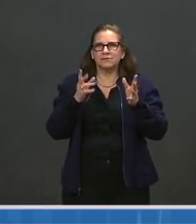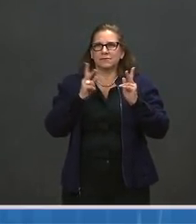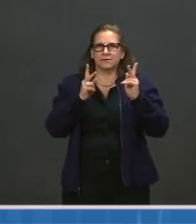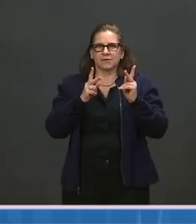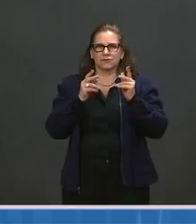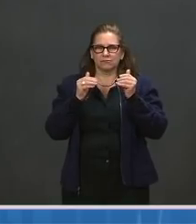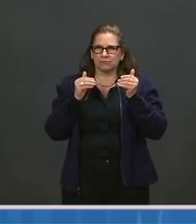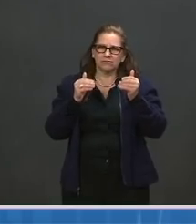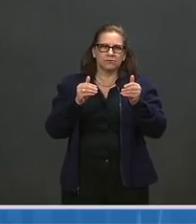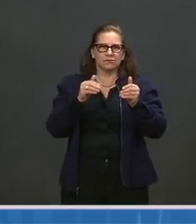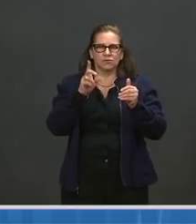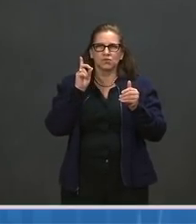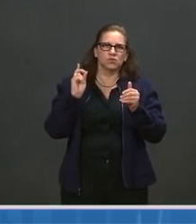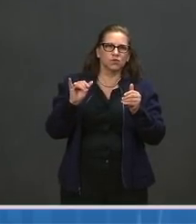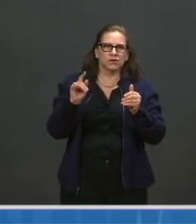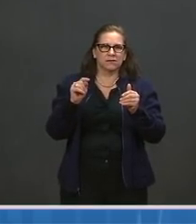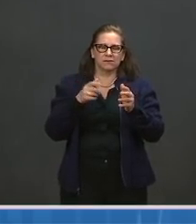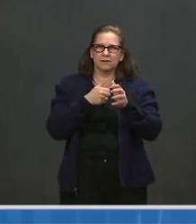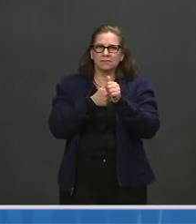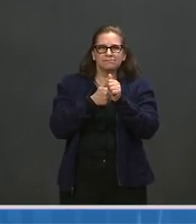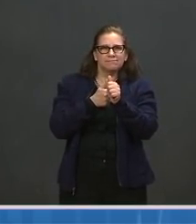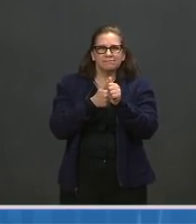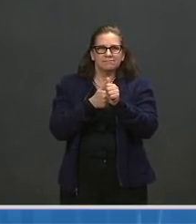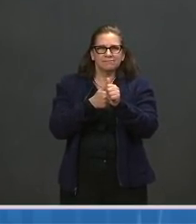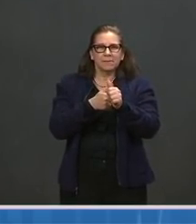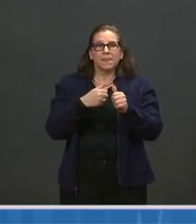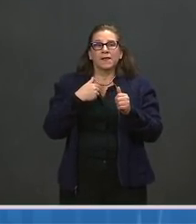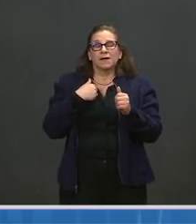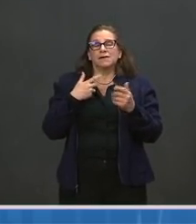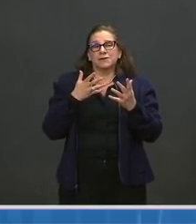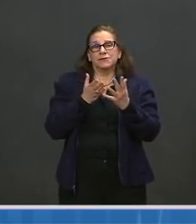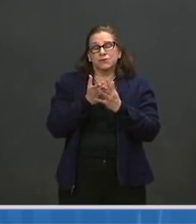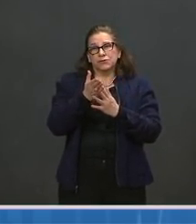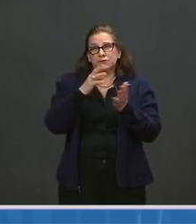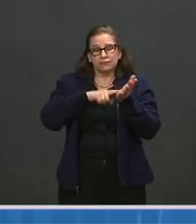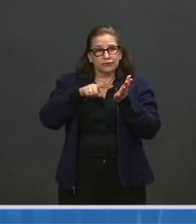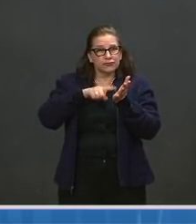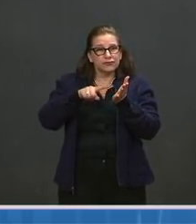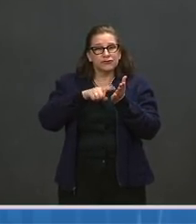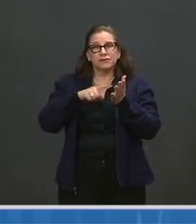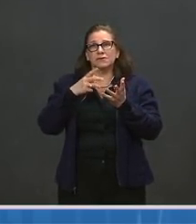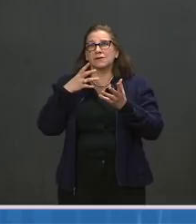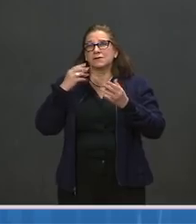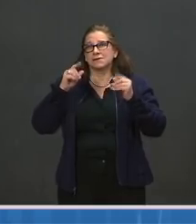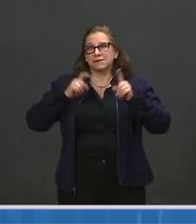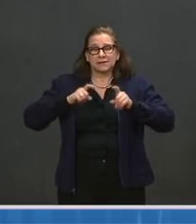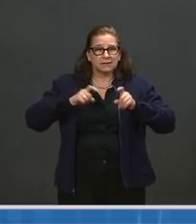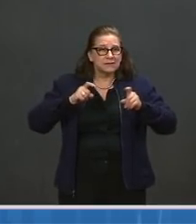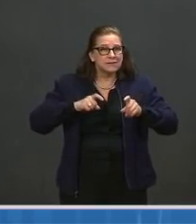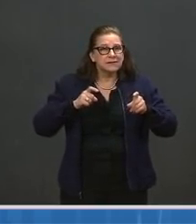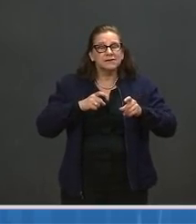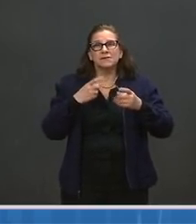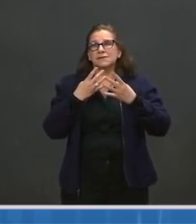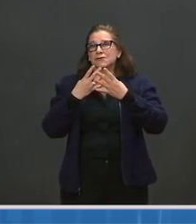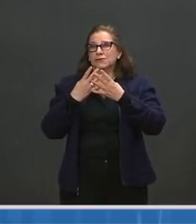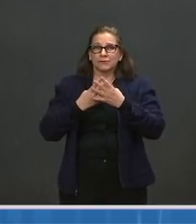that will come once an EUA is submitted, and that will give us all more information and reason to be comfortable.